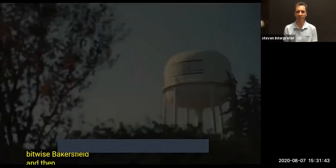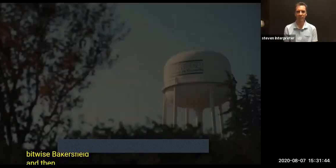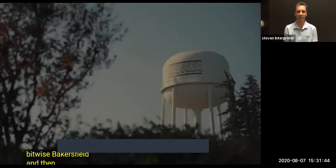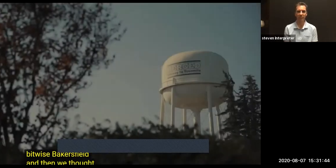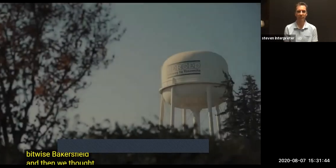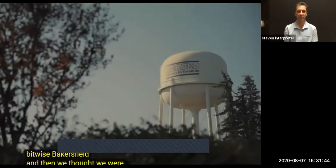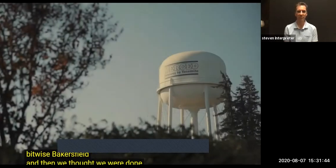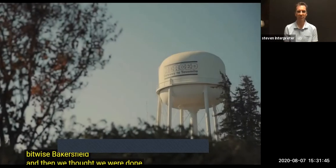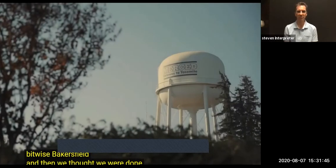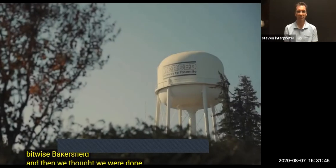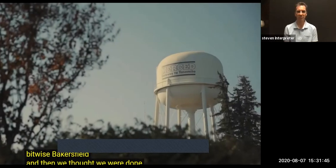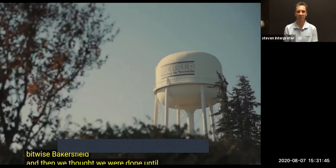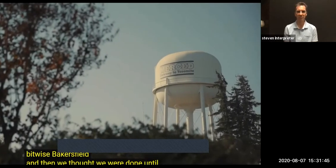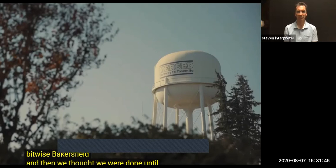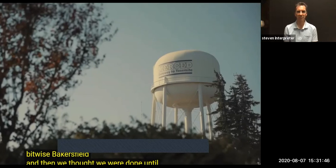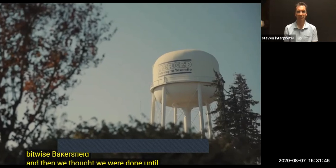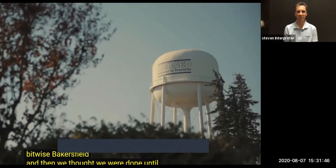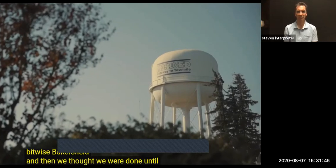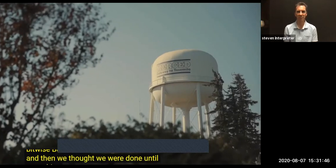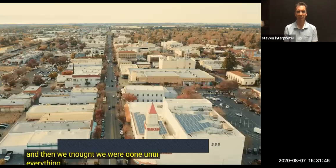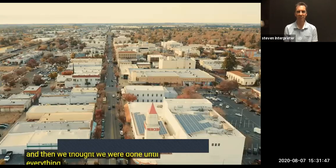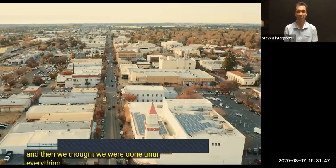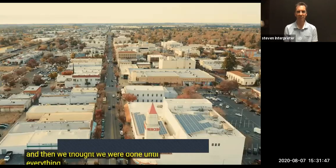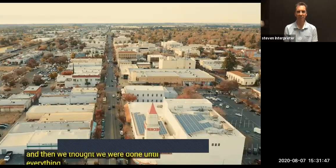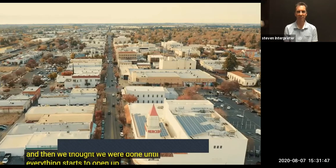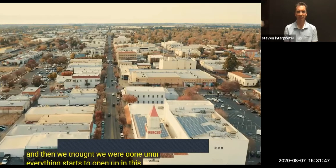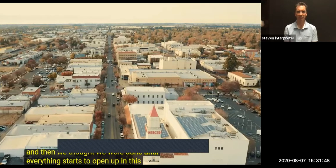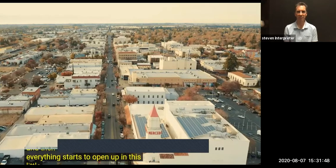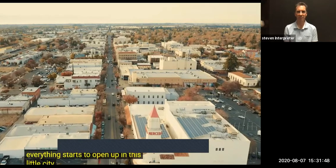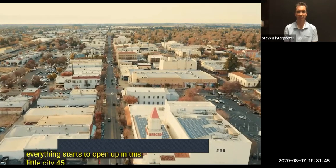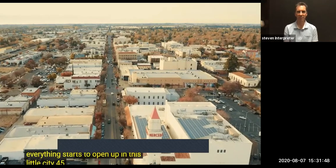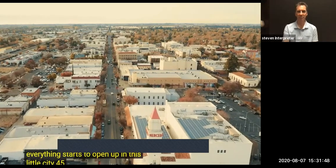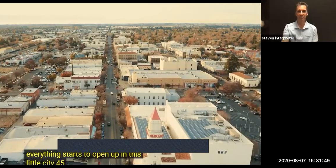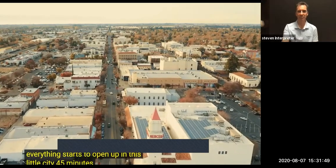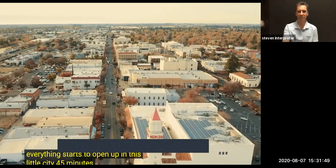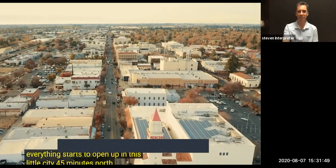And then we thought we were done. Until everything starts to open up in this little city 45 minutes north